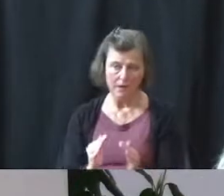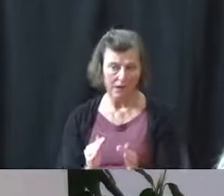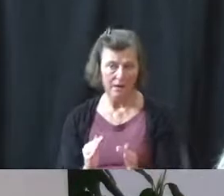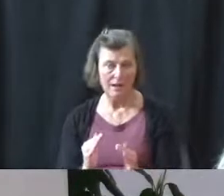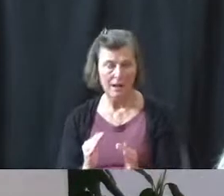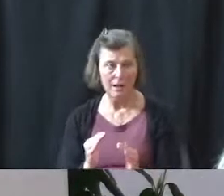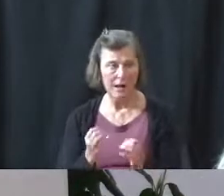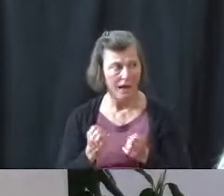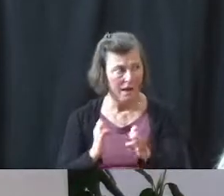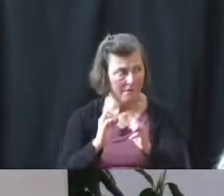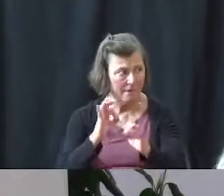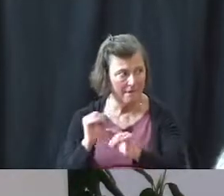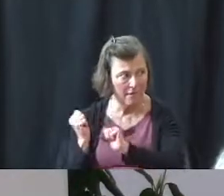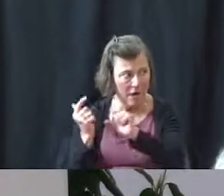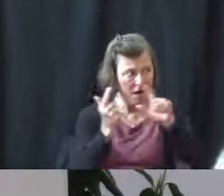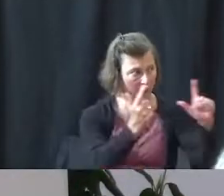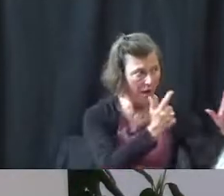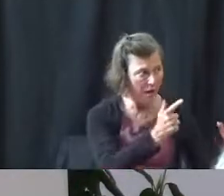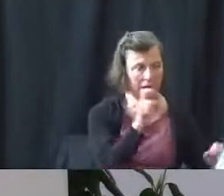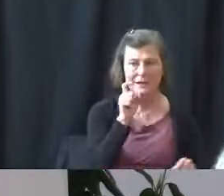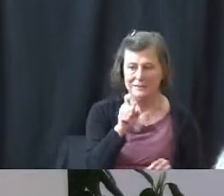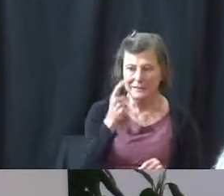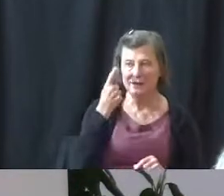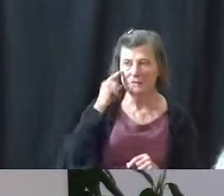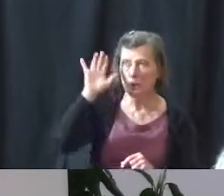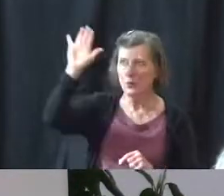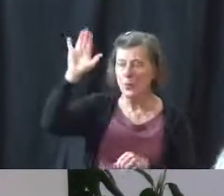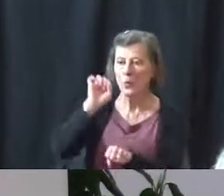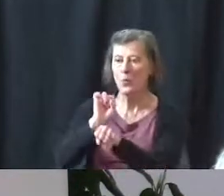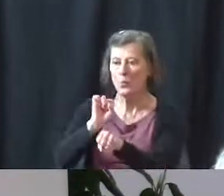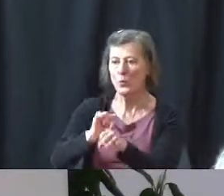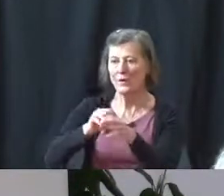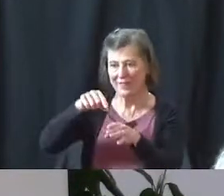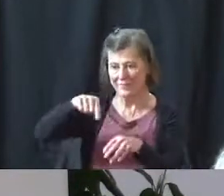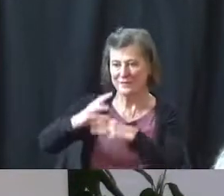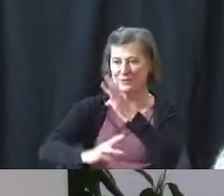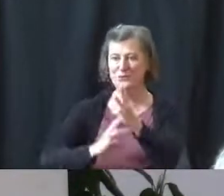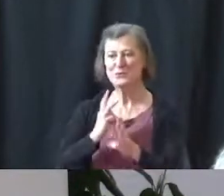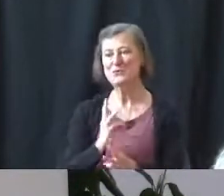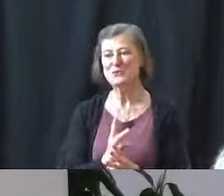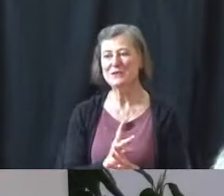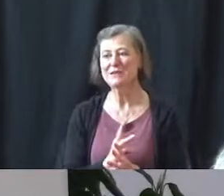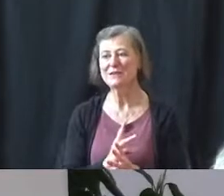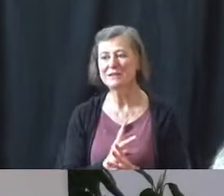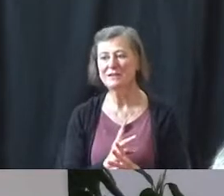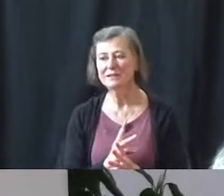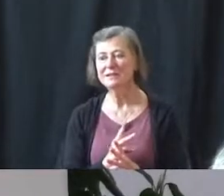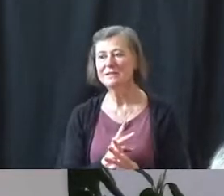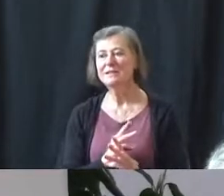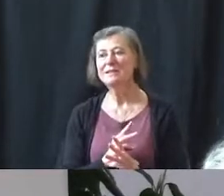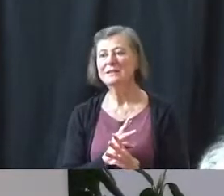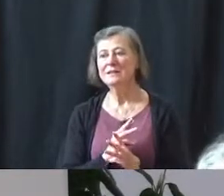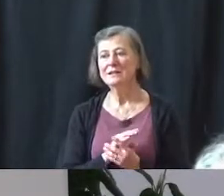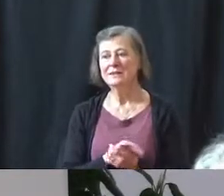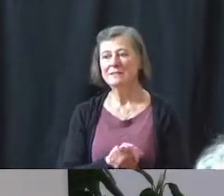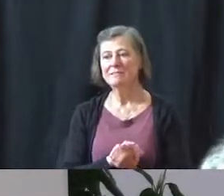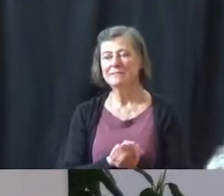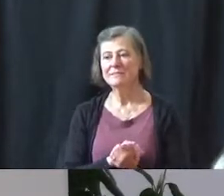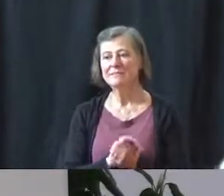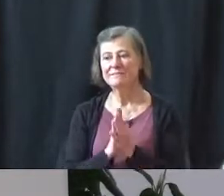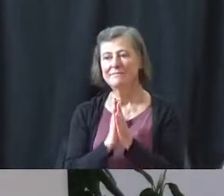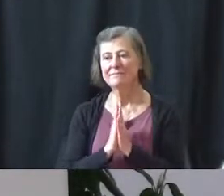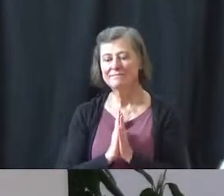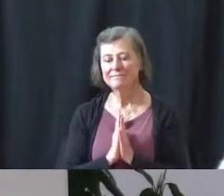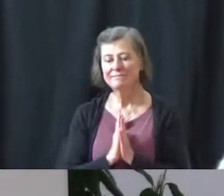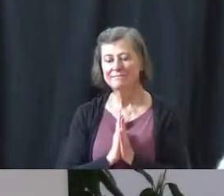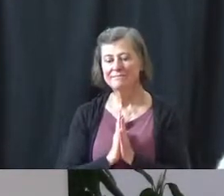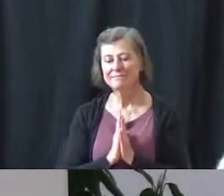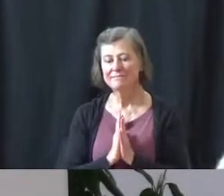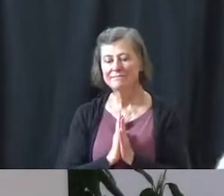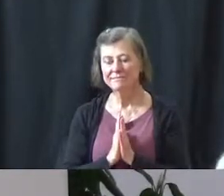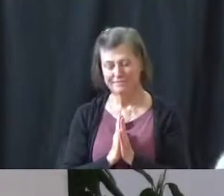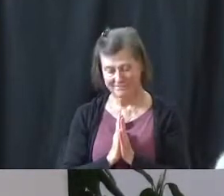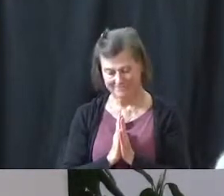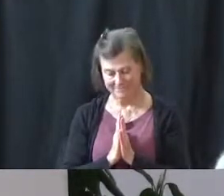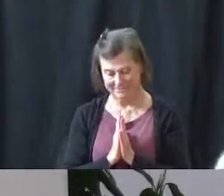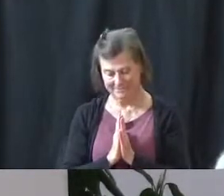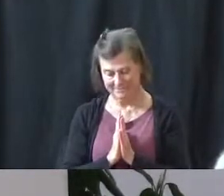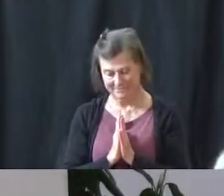needed to do thy work in this world.